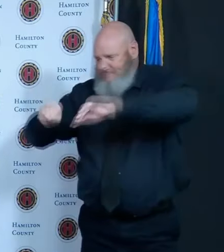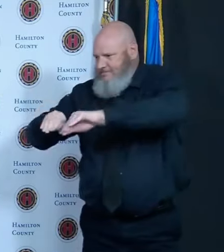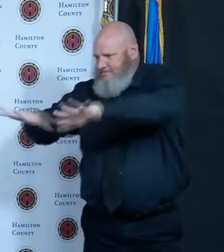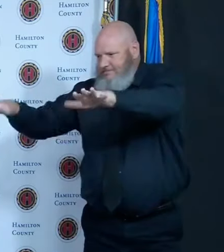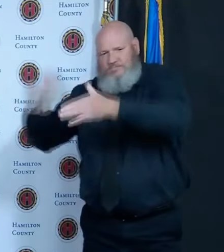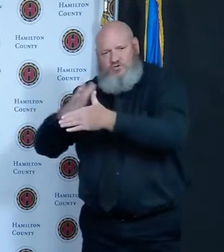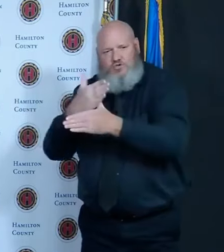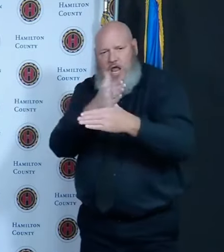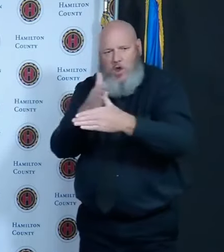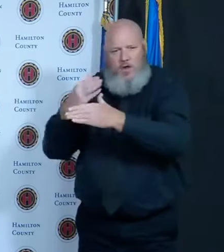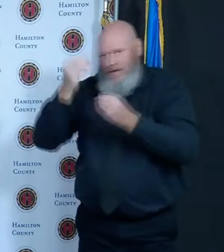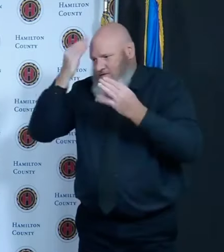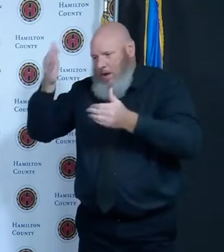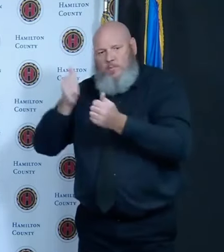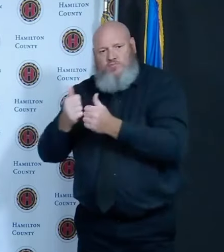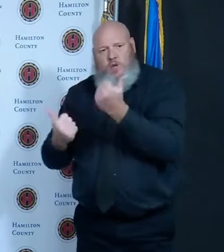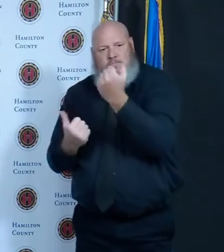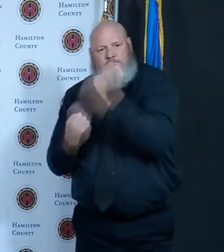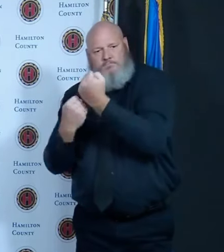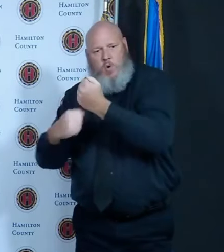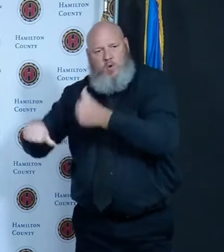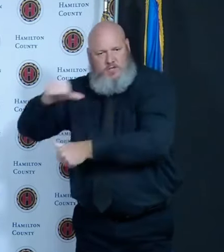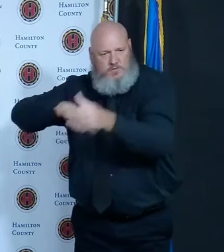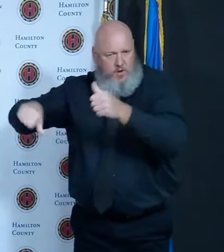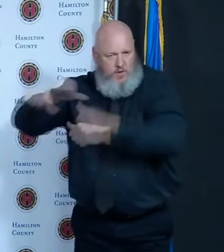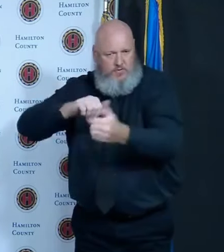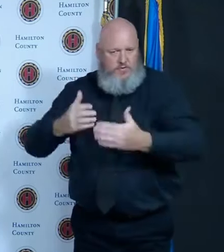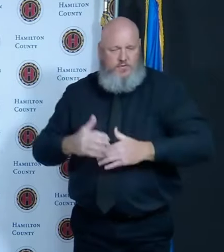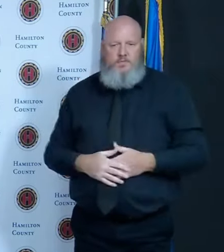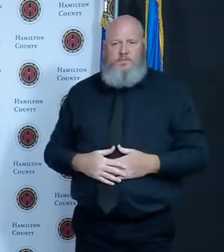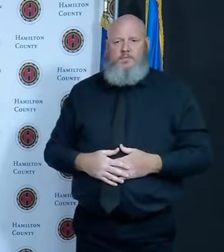time keeping a foot into what's ahead what we do know is that consumer